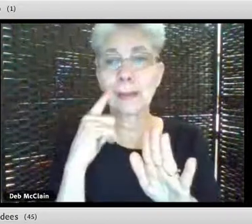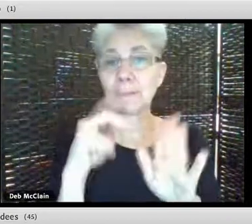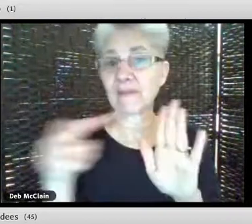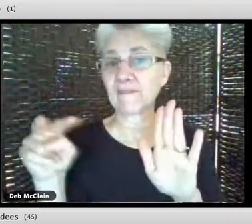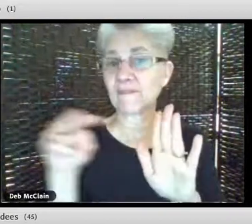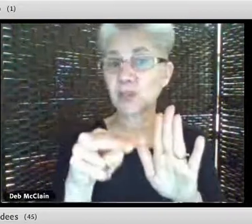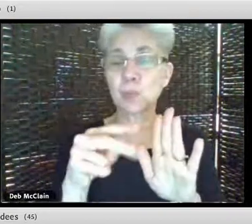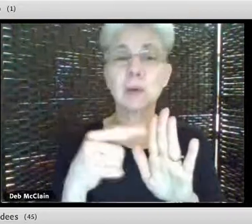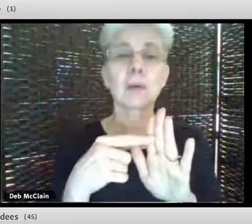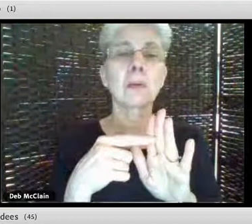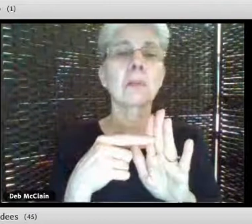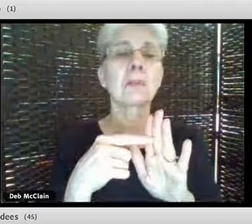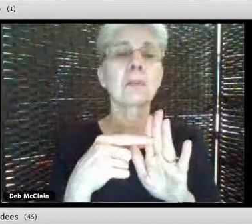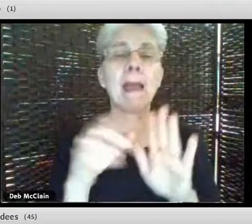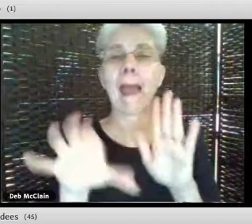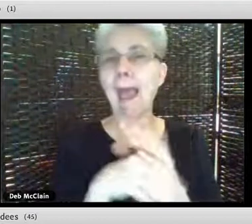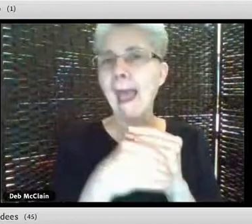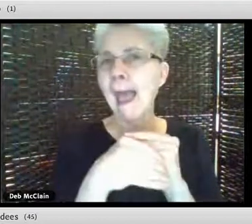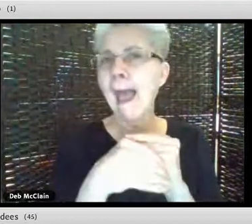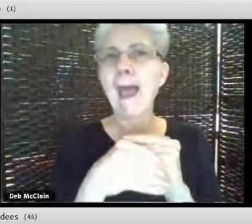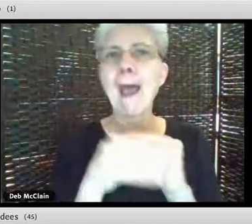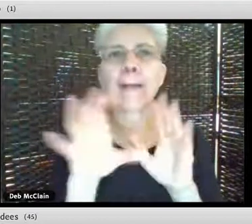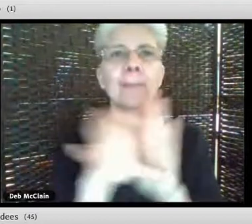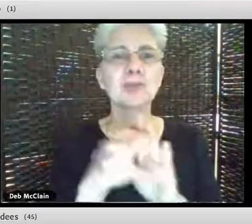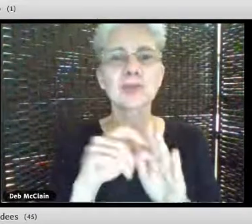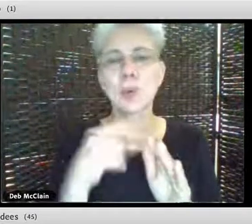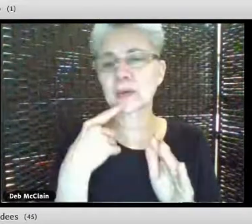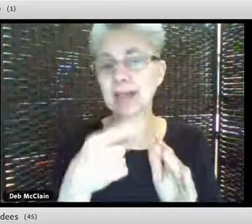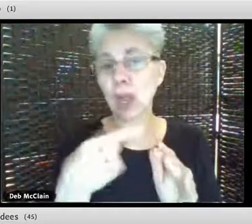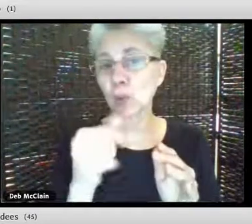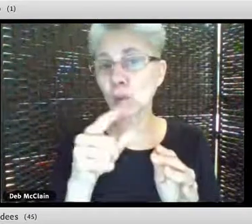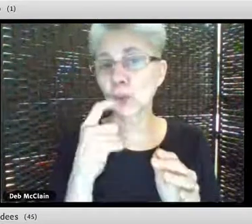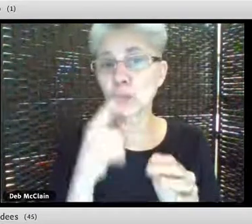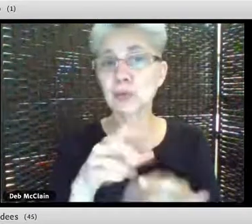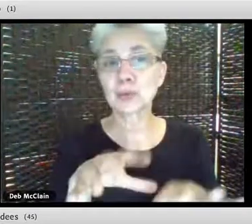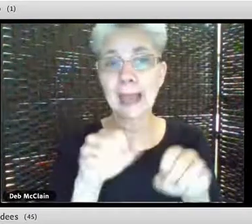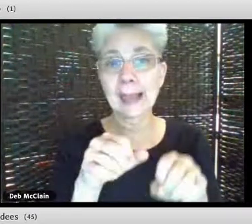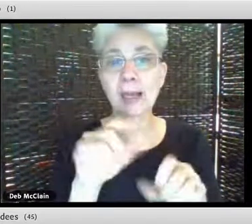You can add pictures. You can take pictures. If you use the app on your phone, you can say, "Google, take a note,"